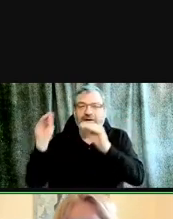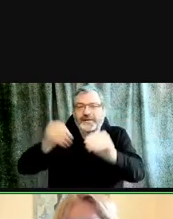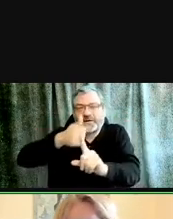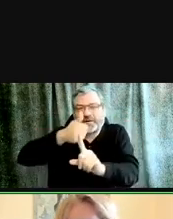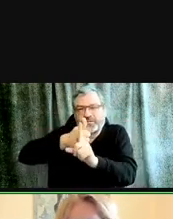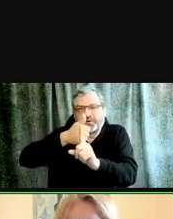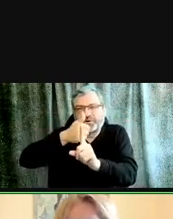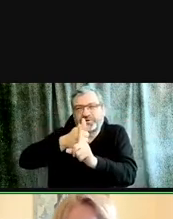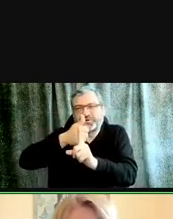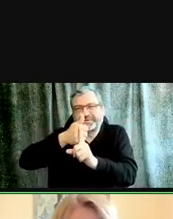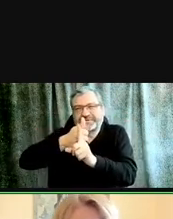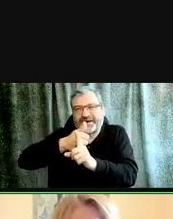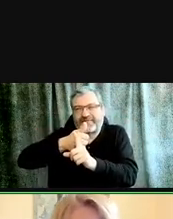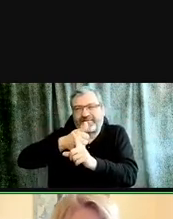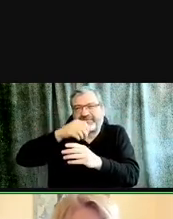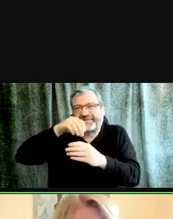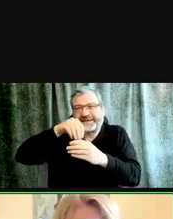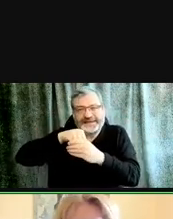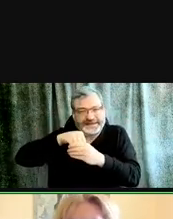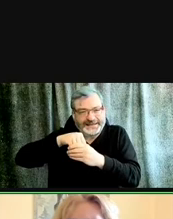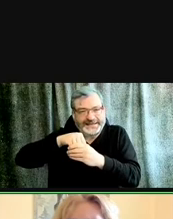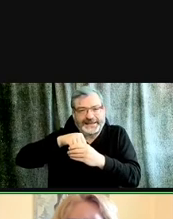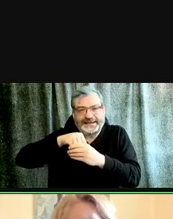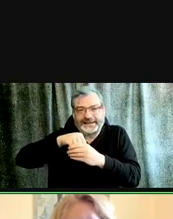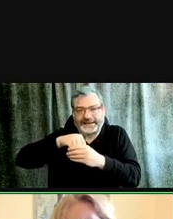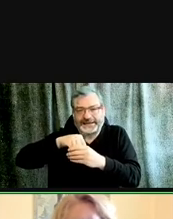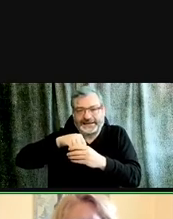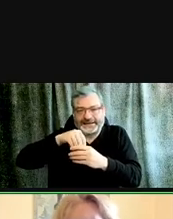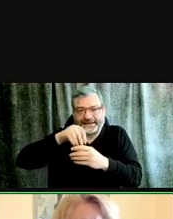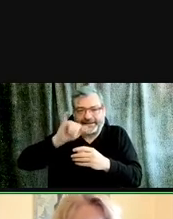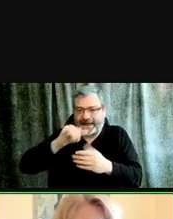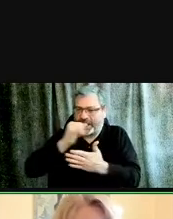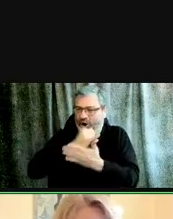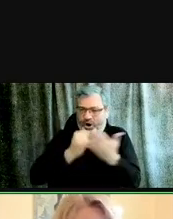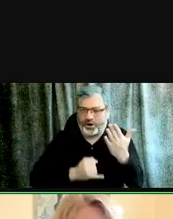in the possession of the art, create a tactile connection